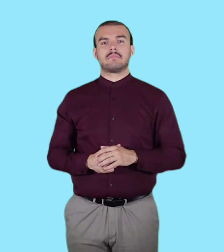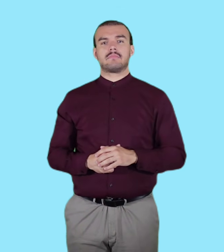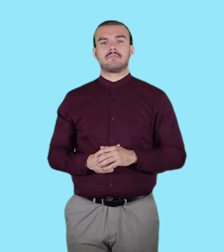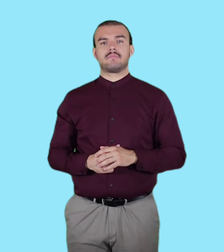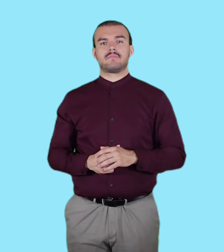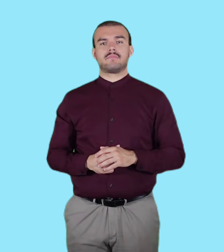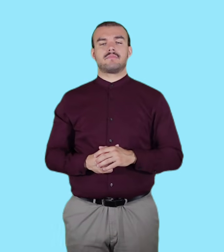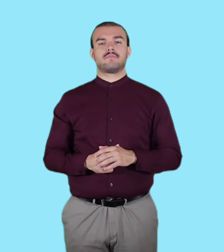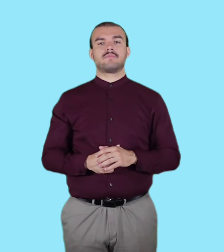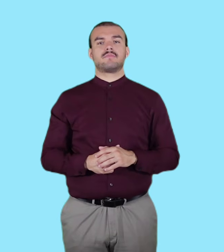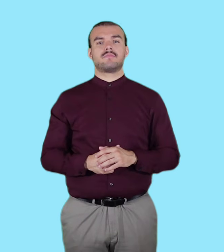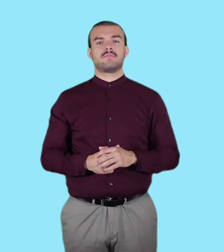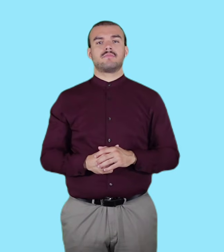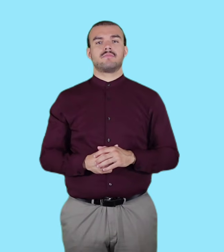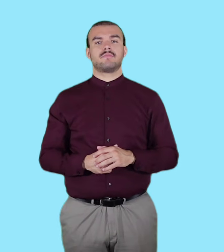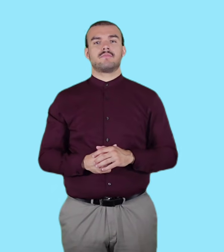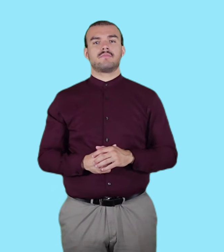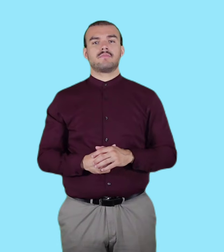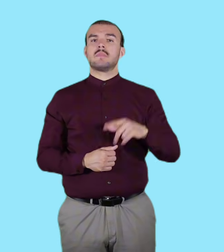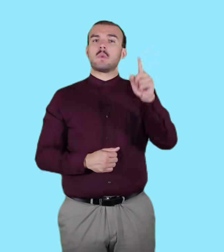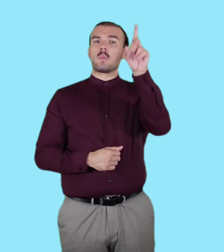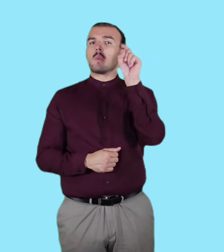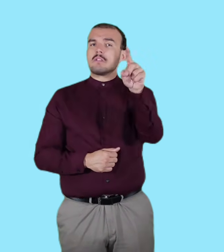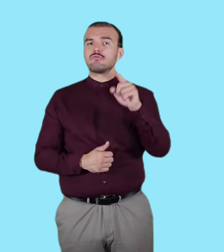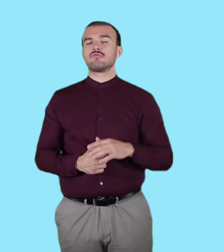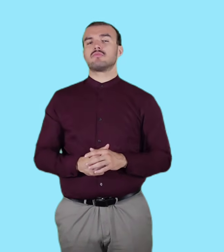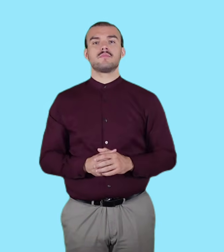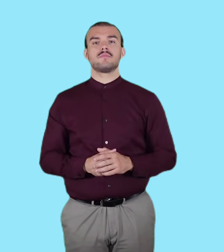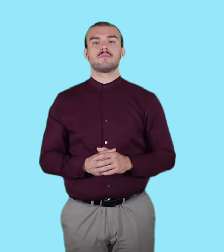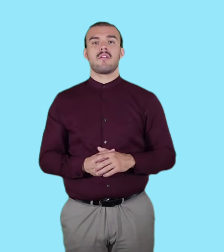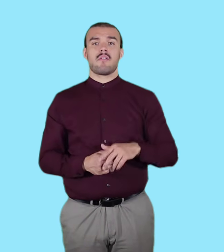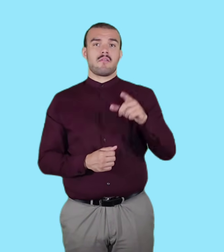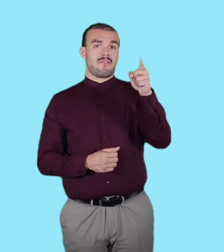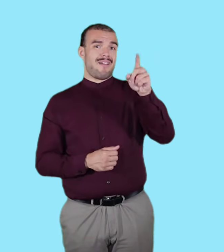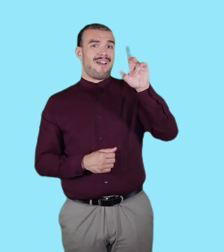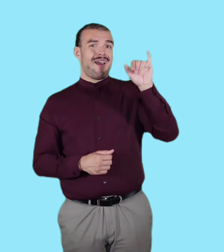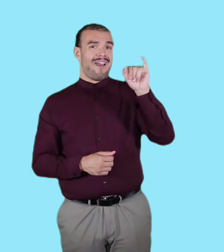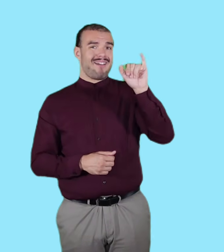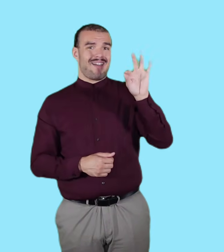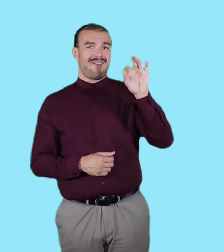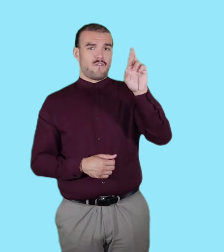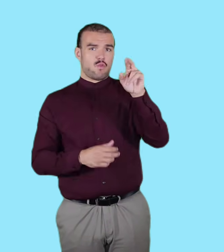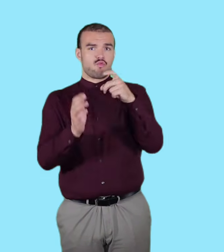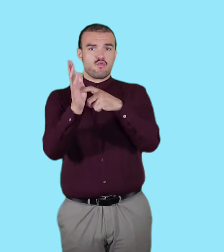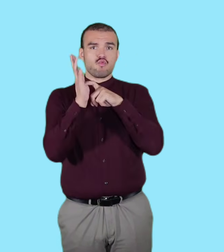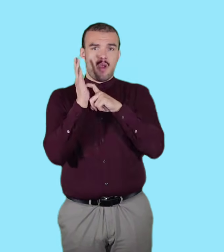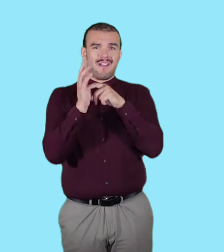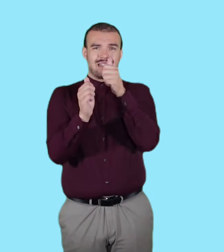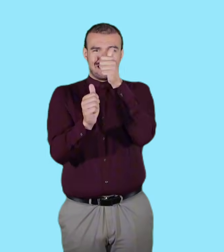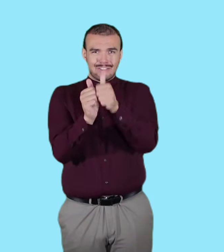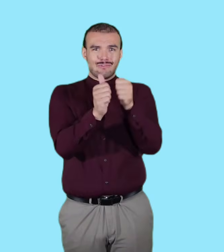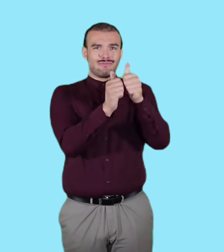Question 10. Question: Does the IFR require each state